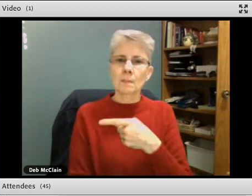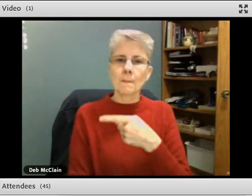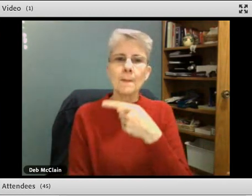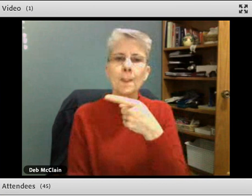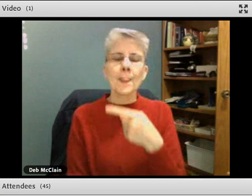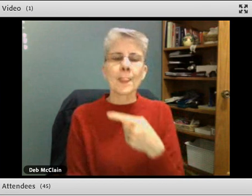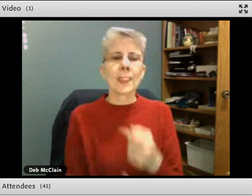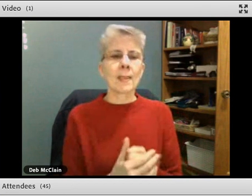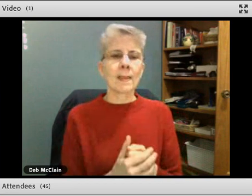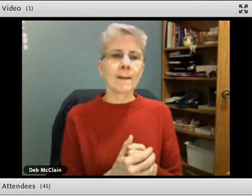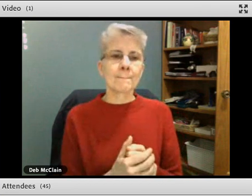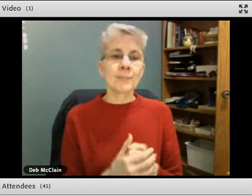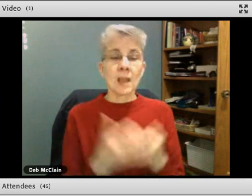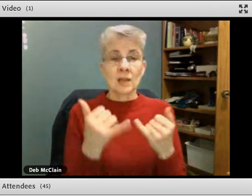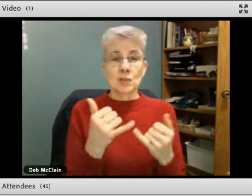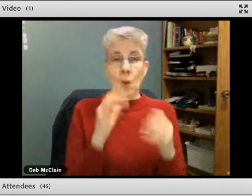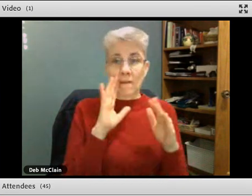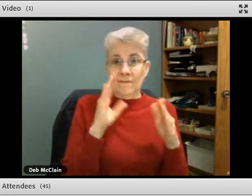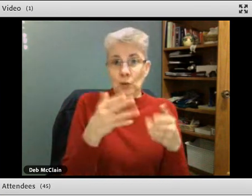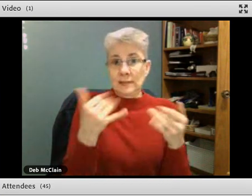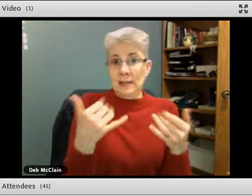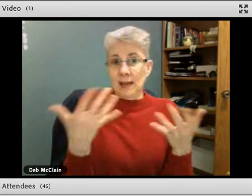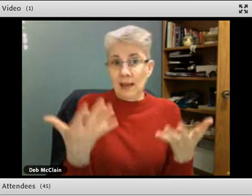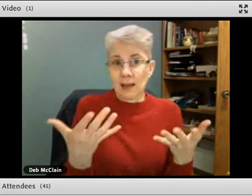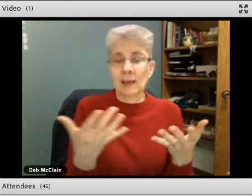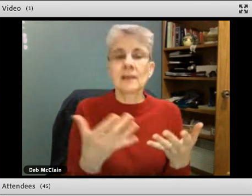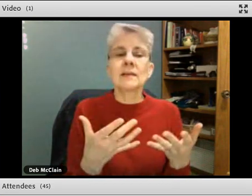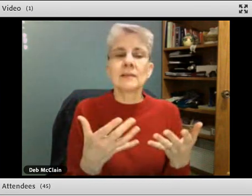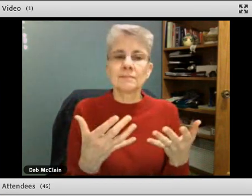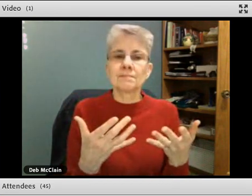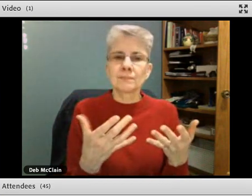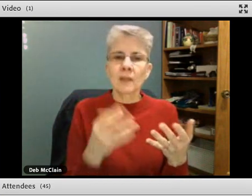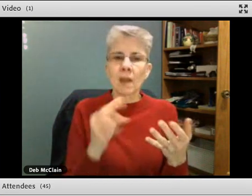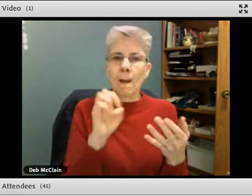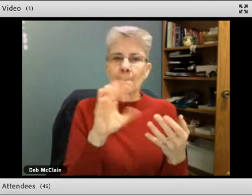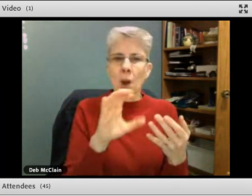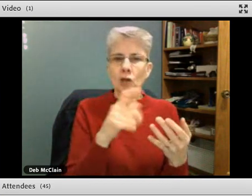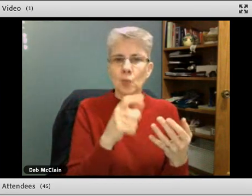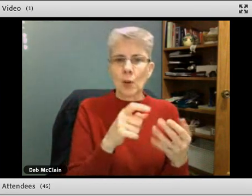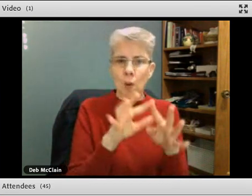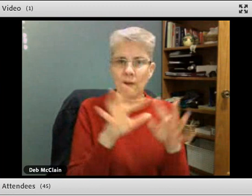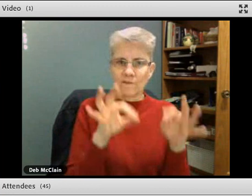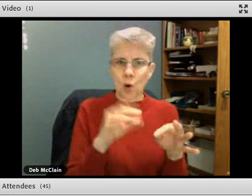So our focus today is the MARC 21 format for bibliographic data.